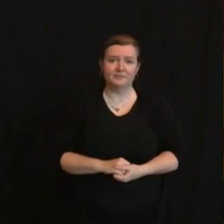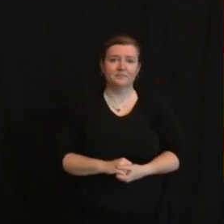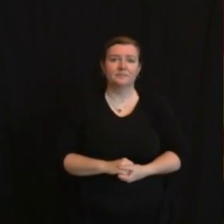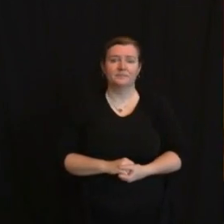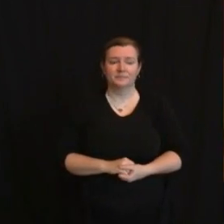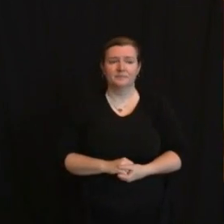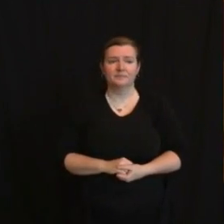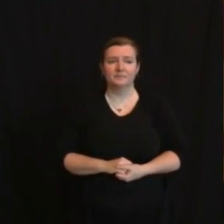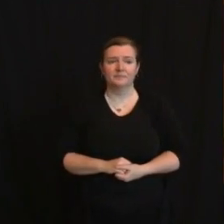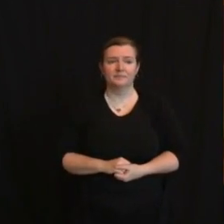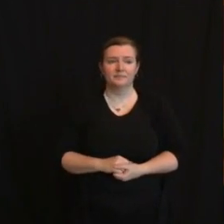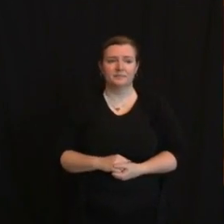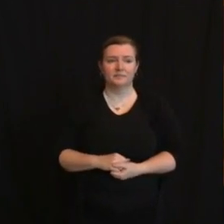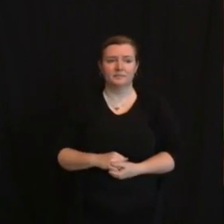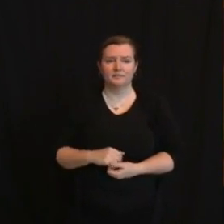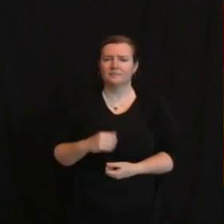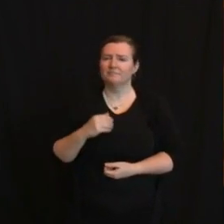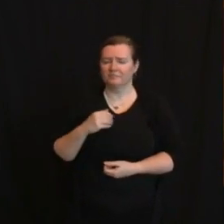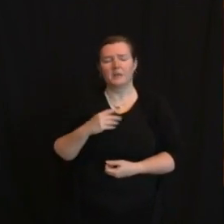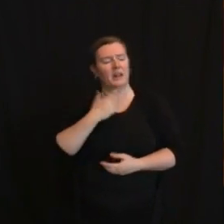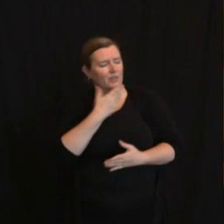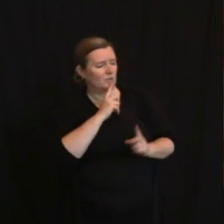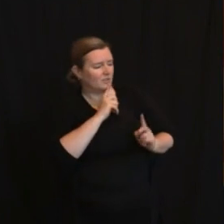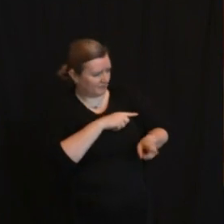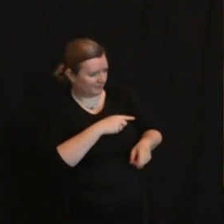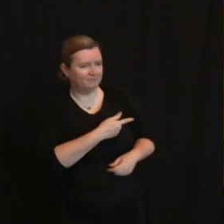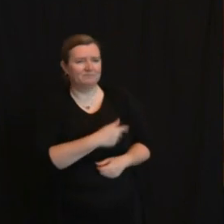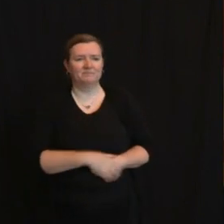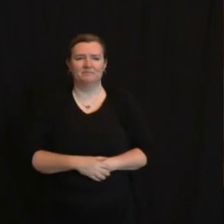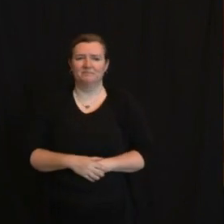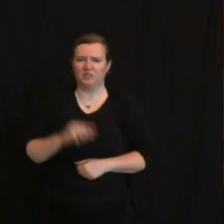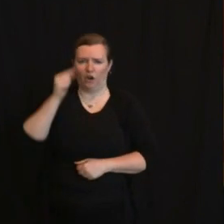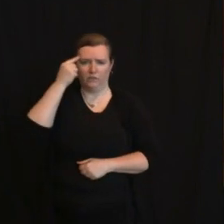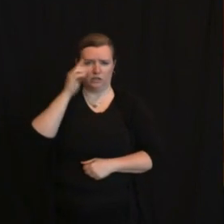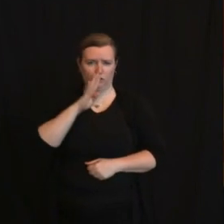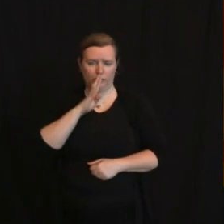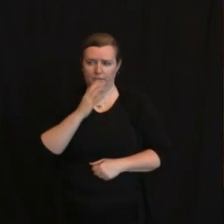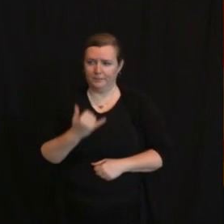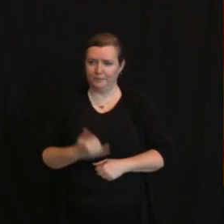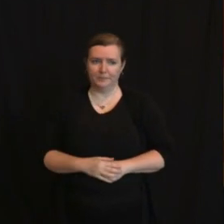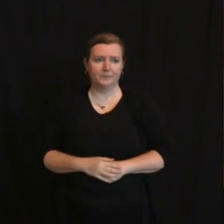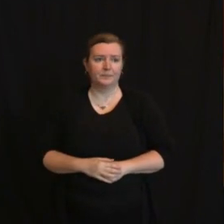SO, THANK YOU GOVERNOR. THANK YOU, SHEILA FOR THAT AND EVERYTHING -- I SAY THIS